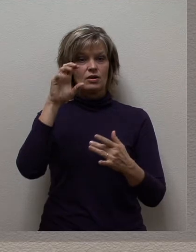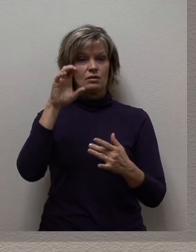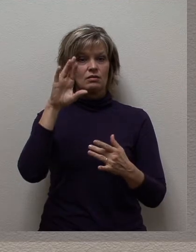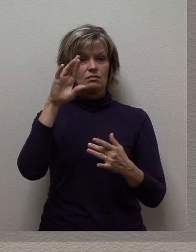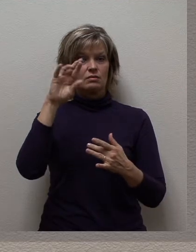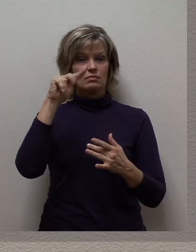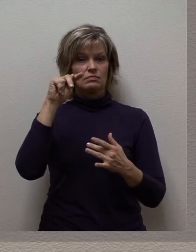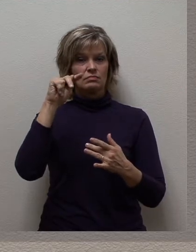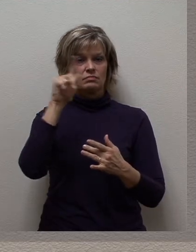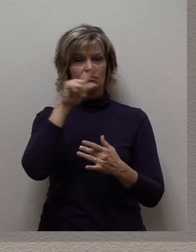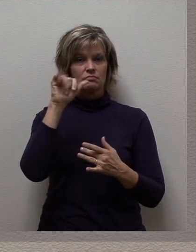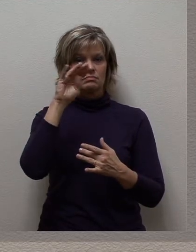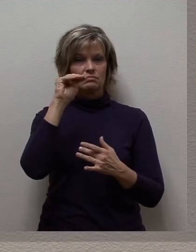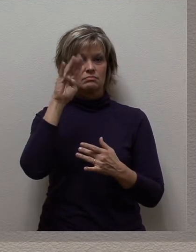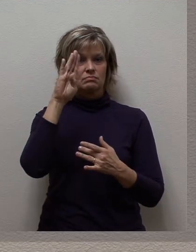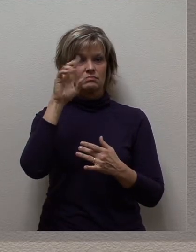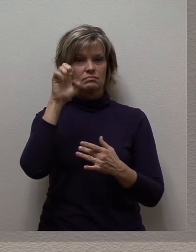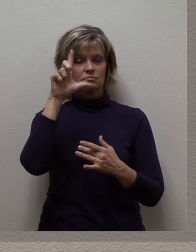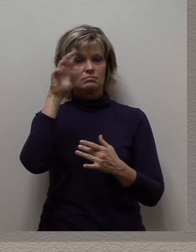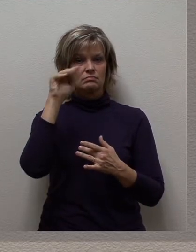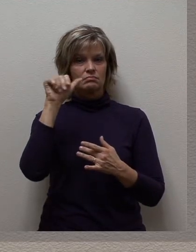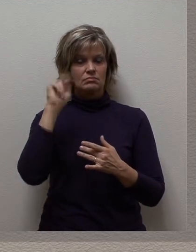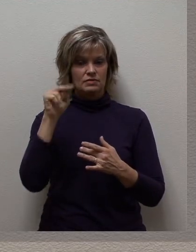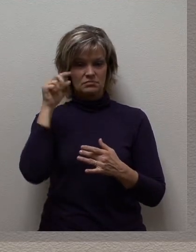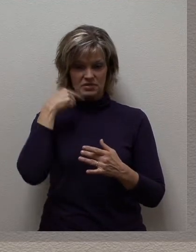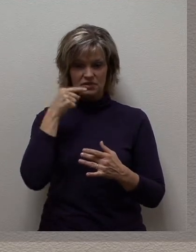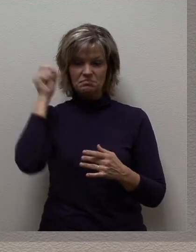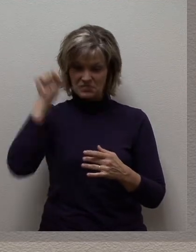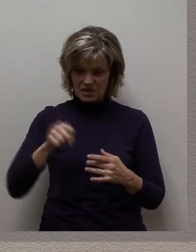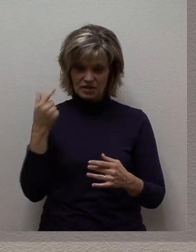"Yes, we do need this type of service